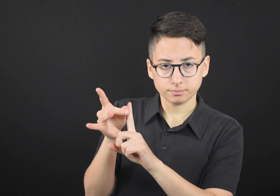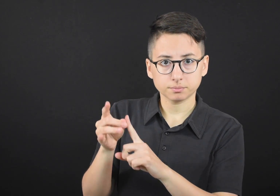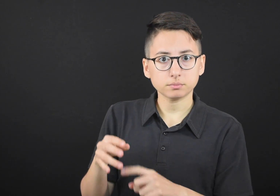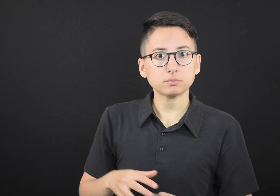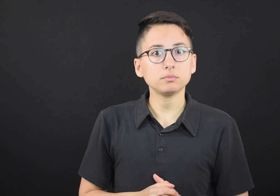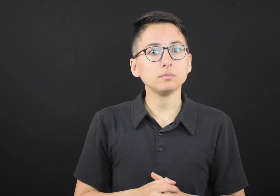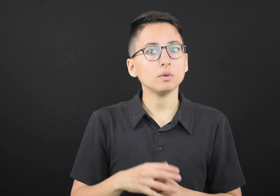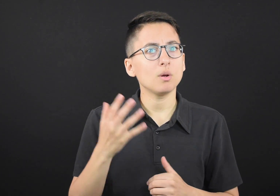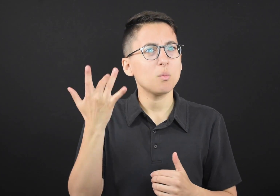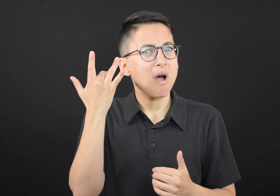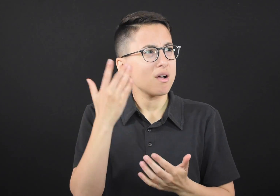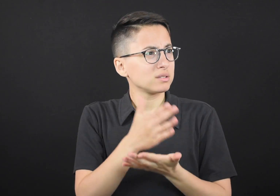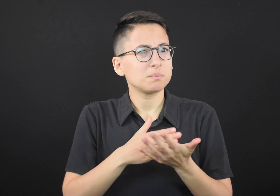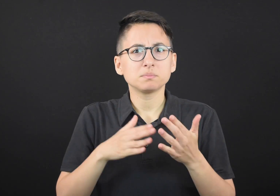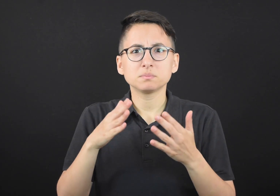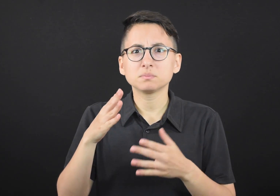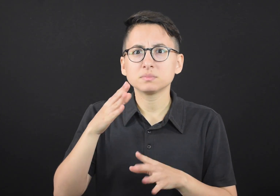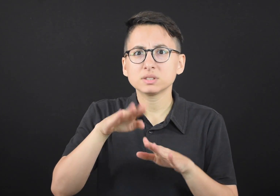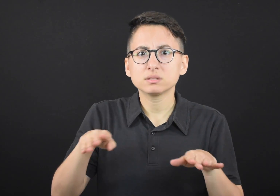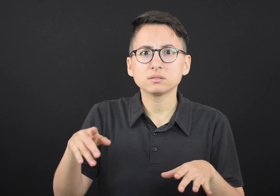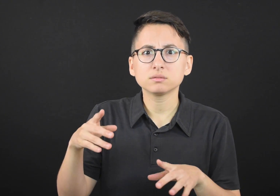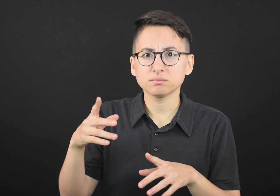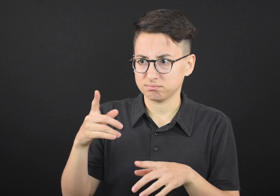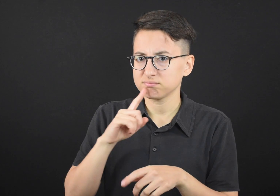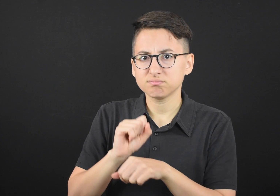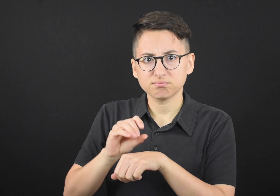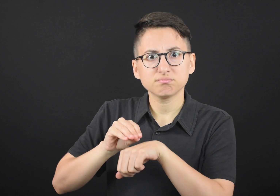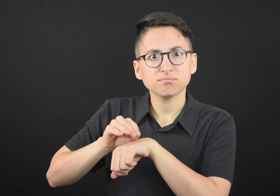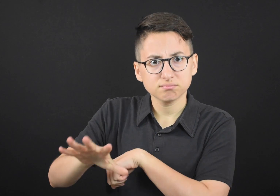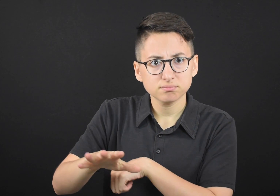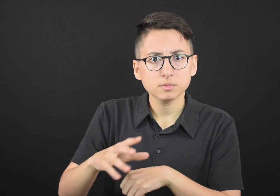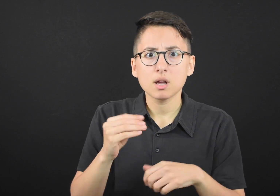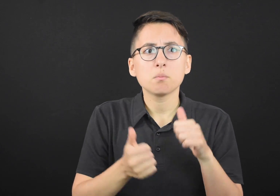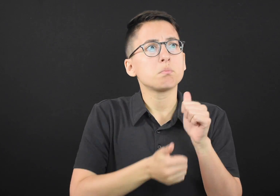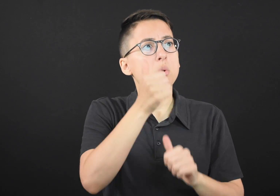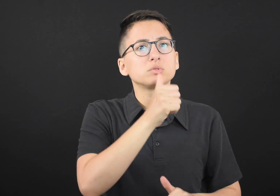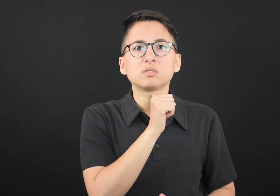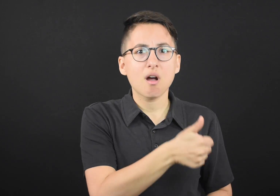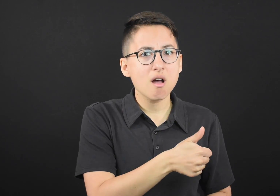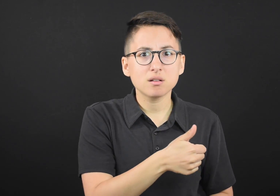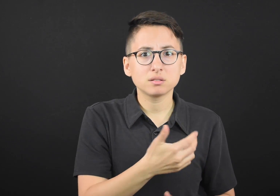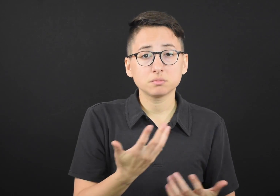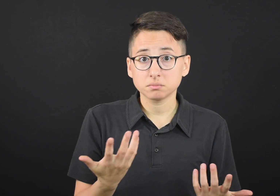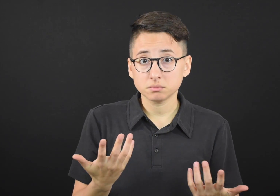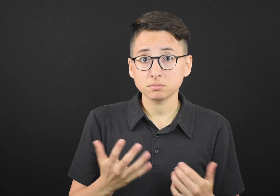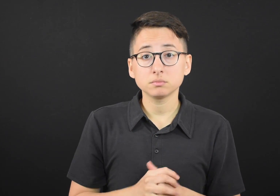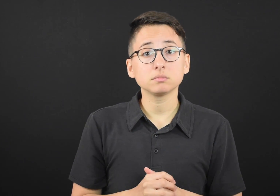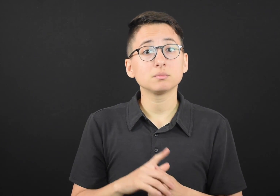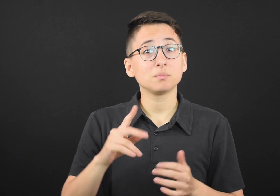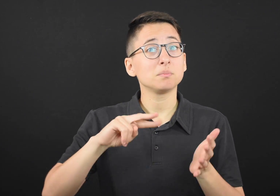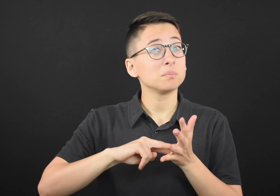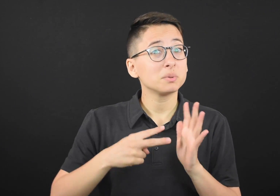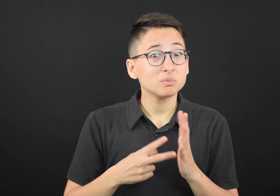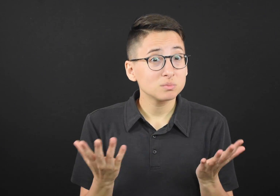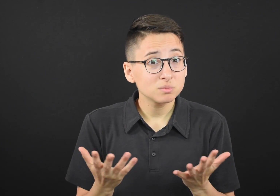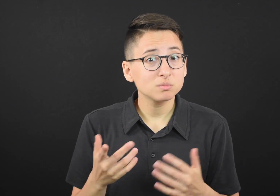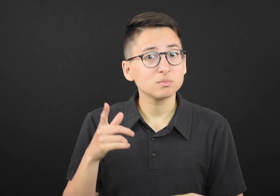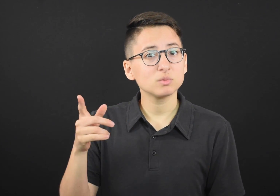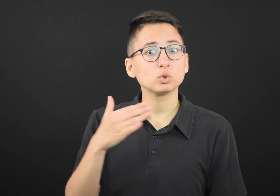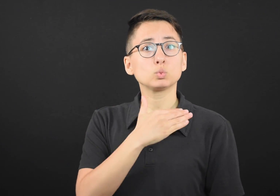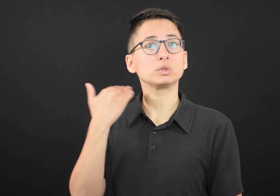some kids are affected and most are not, the risk of MIS-C after